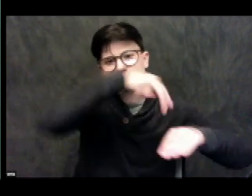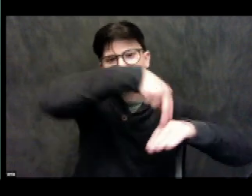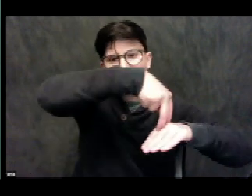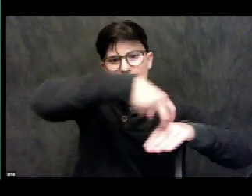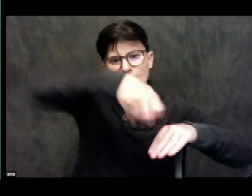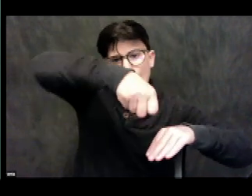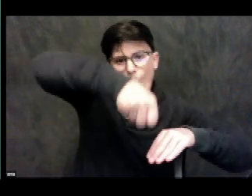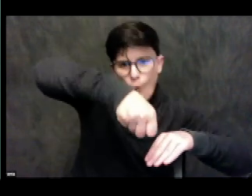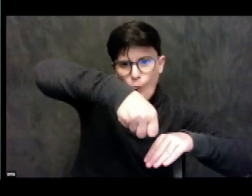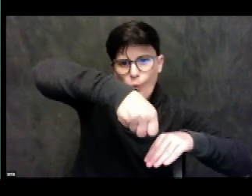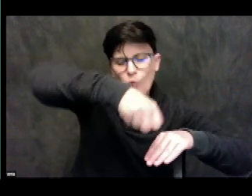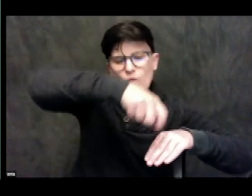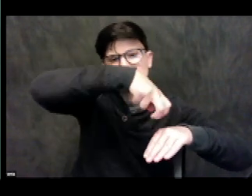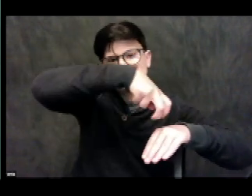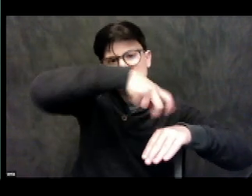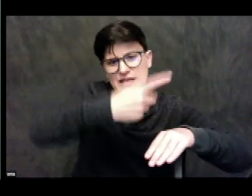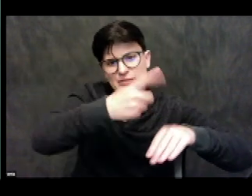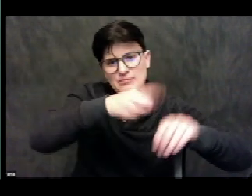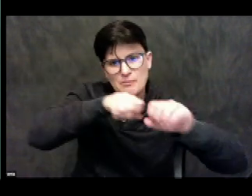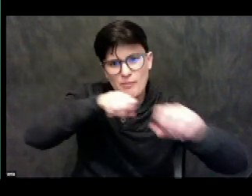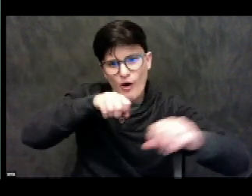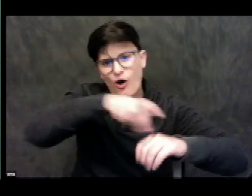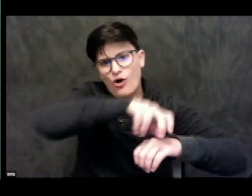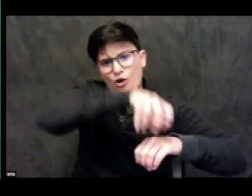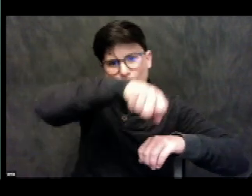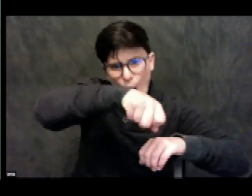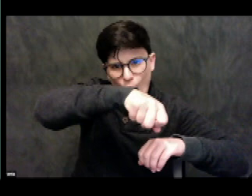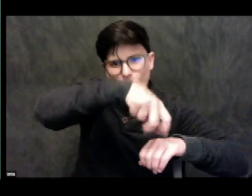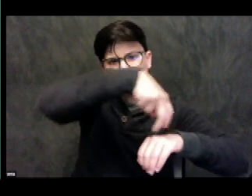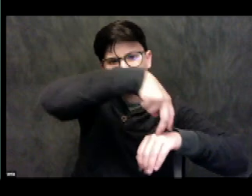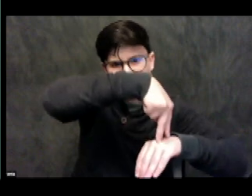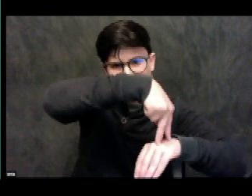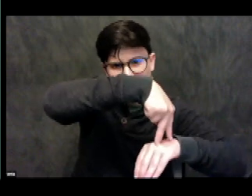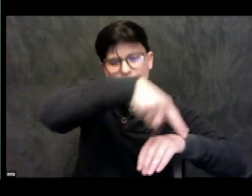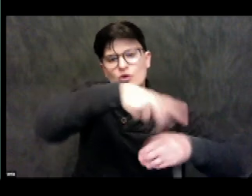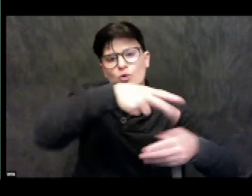And I did that throughout both pregnancies.